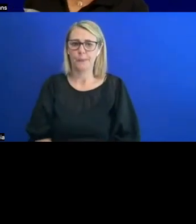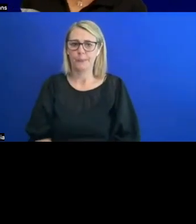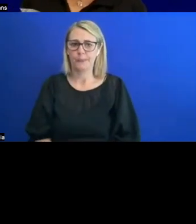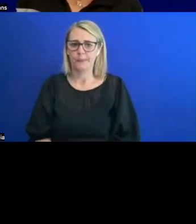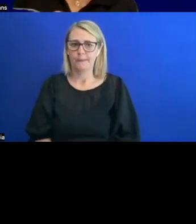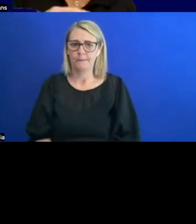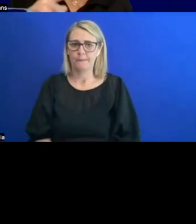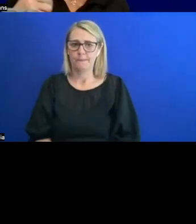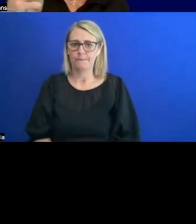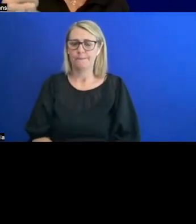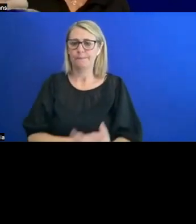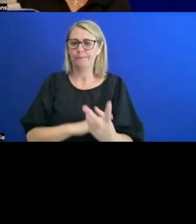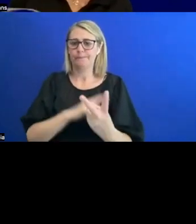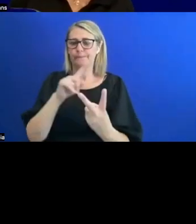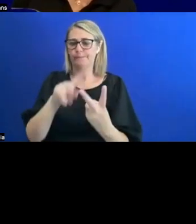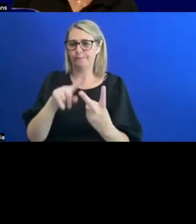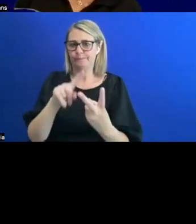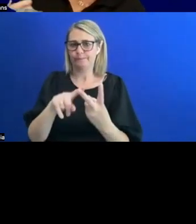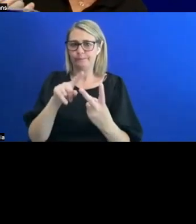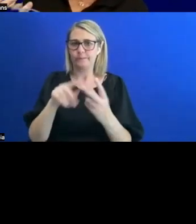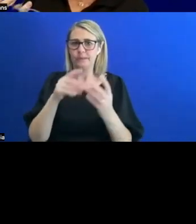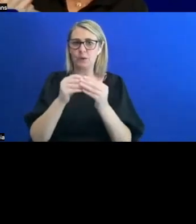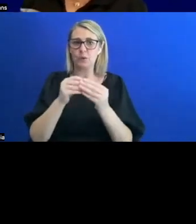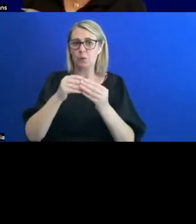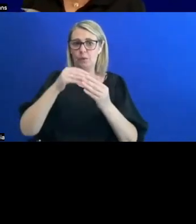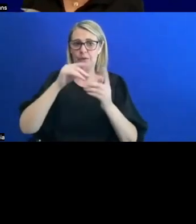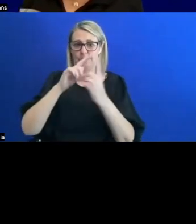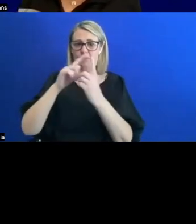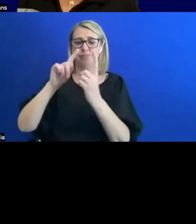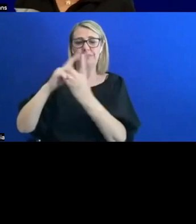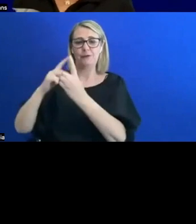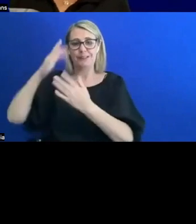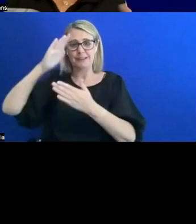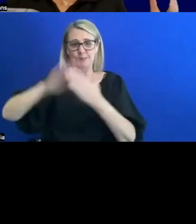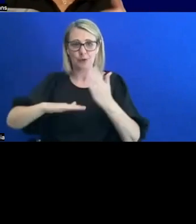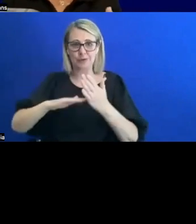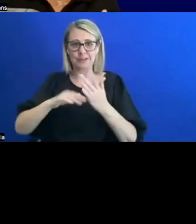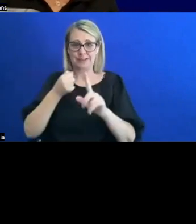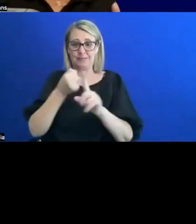Secondly, with the experiences, it impacts skills. So Kelly Mahler who